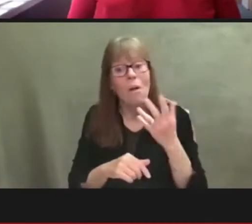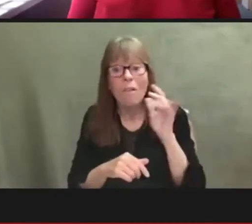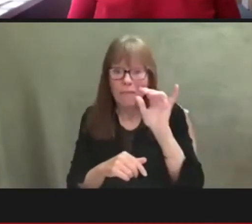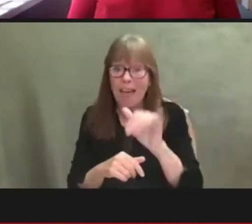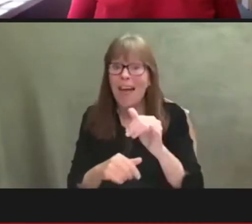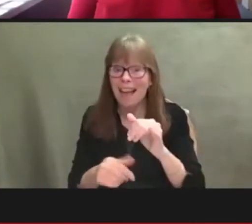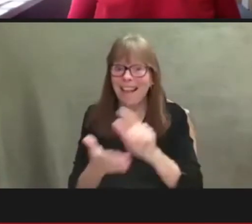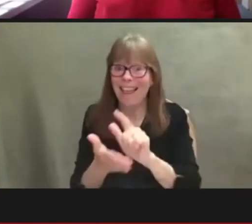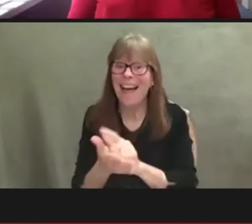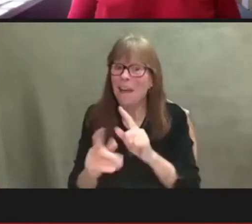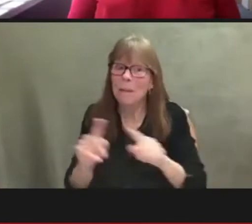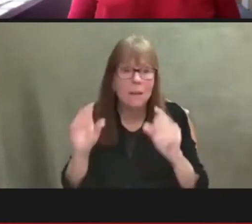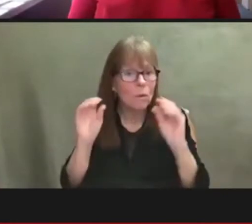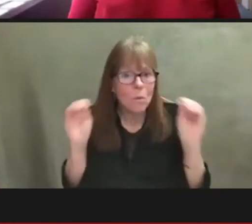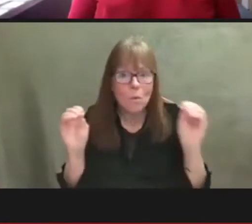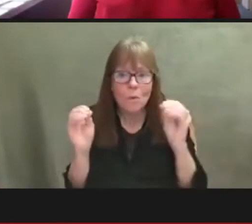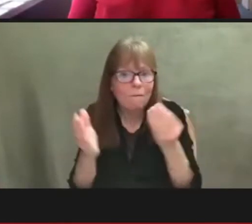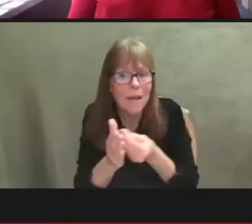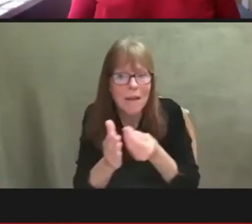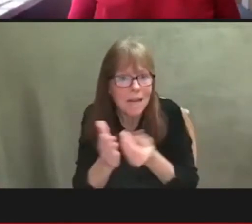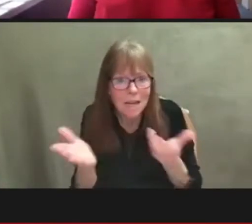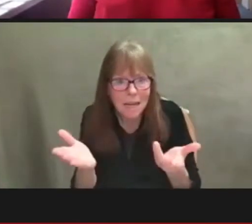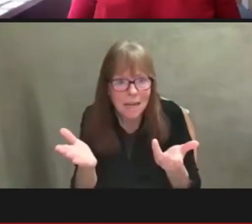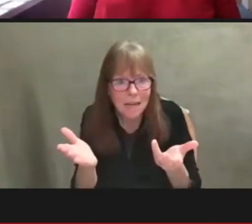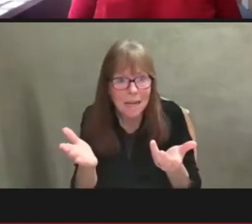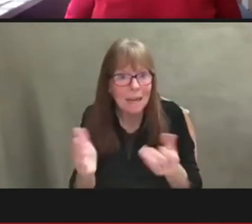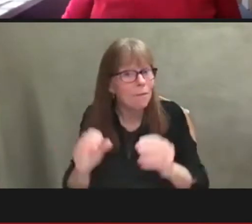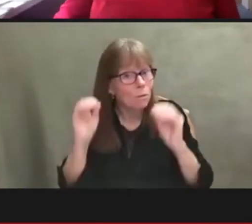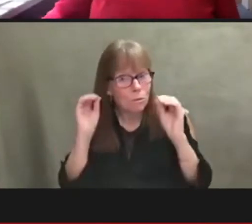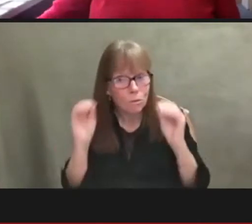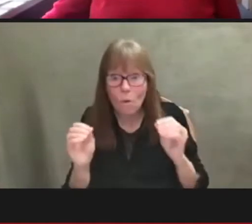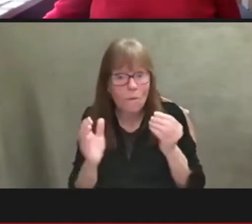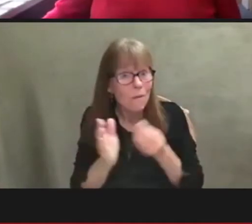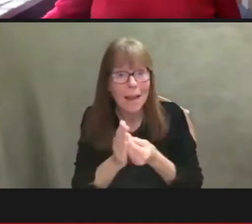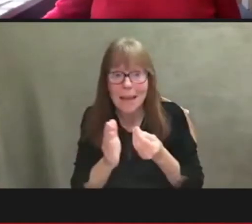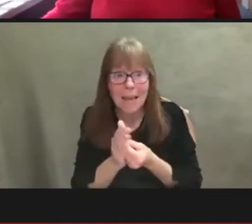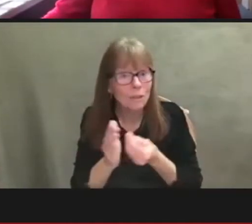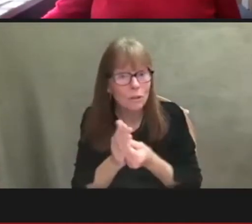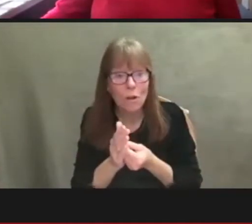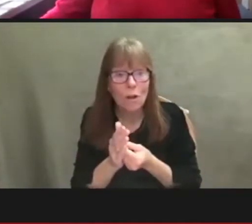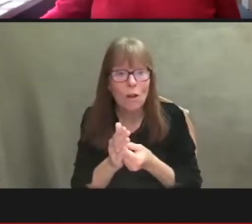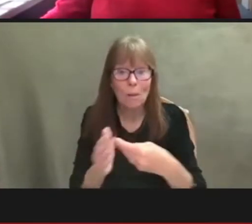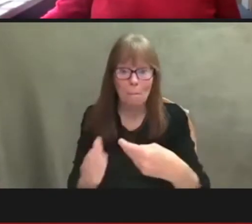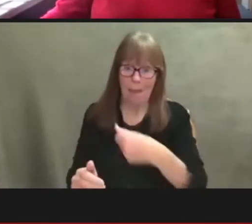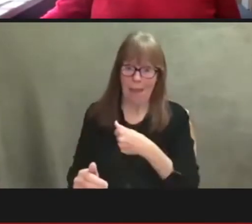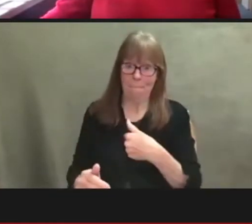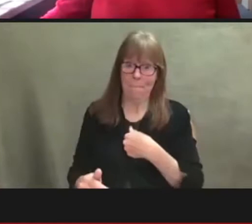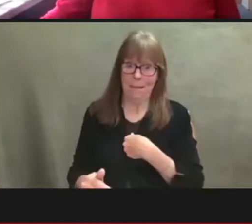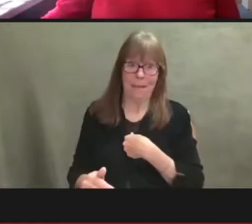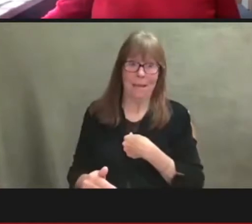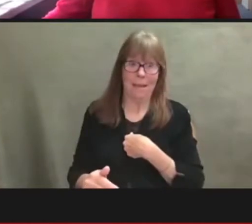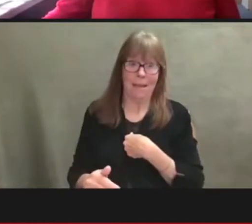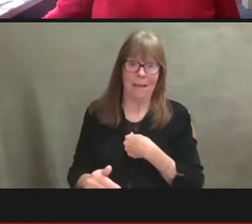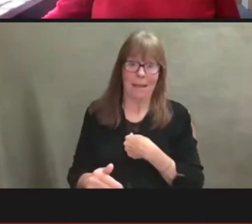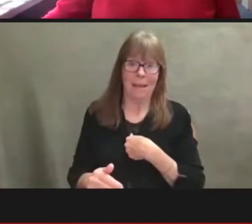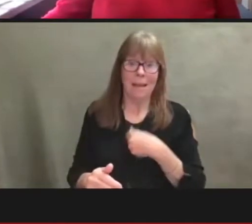And therefore if there is no financial remuneration that comes with it, having to comply with